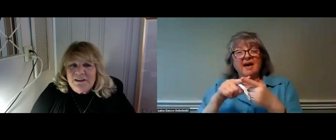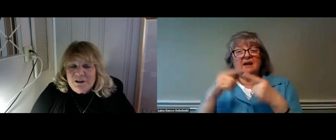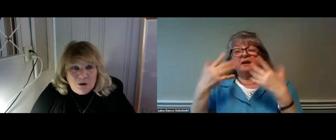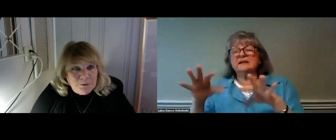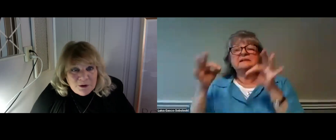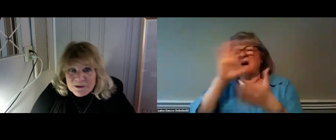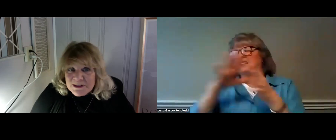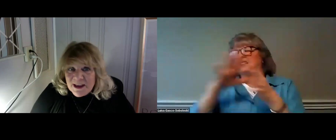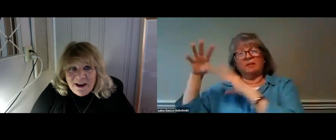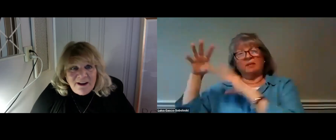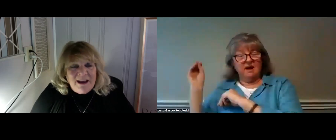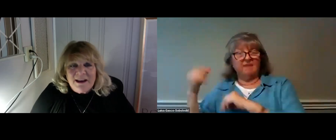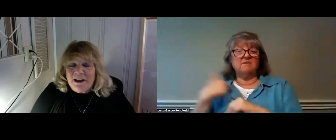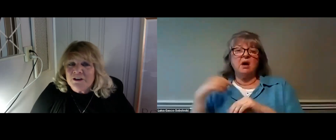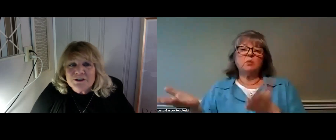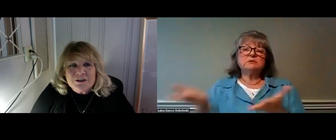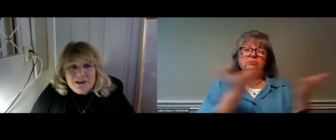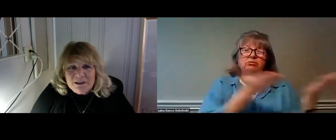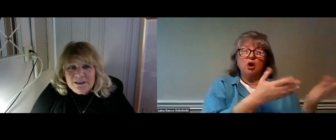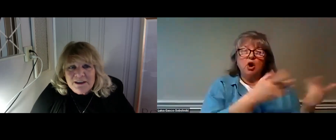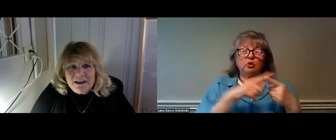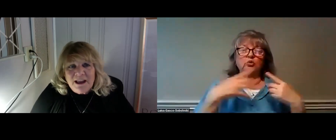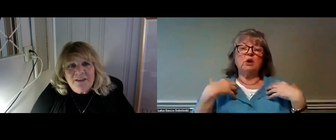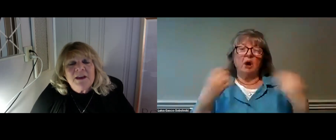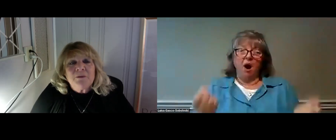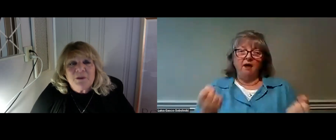the interpreter was there and I understood everything and then when it